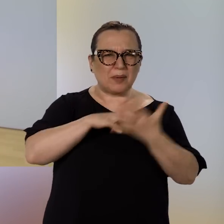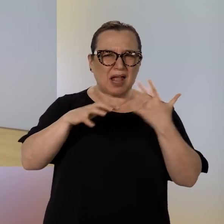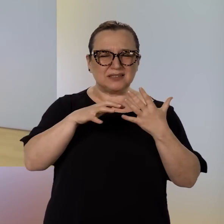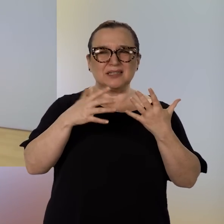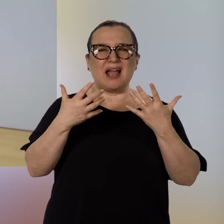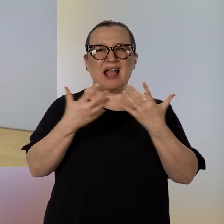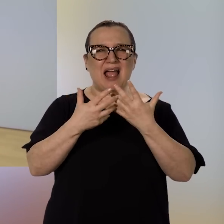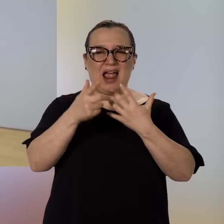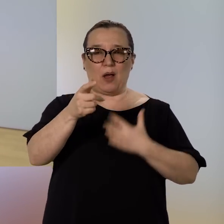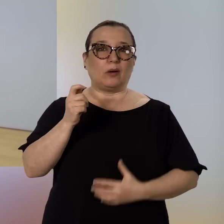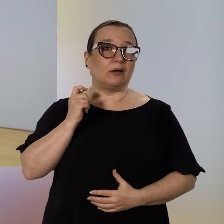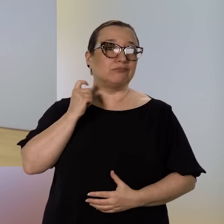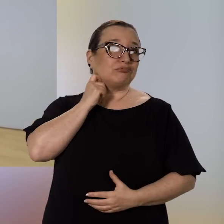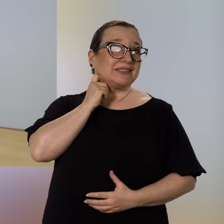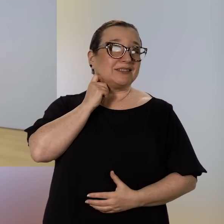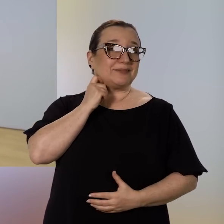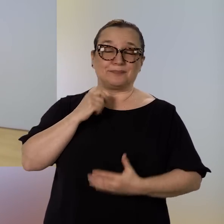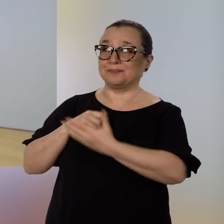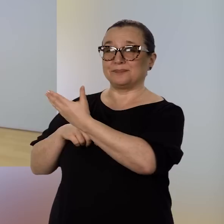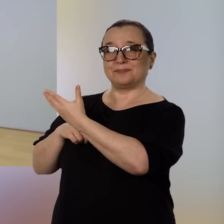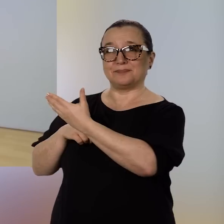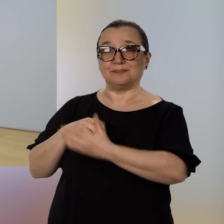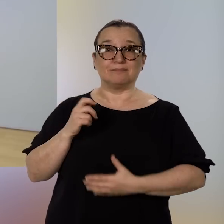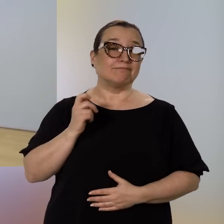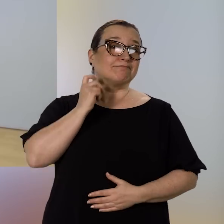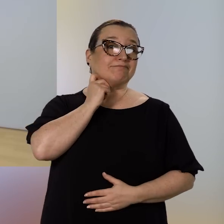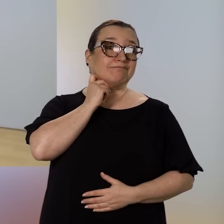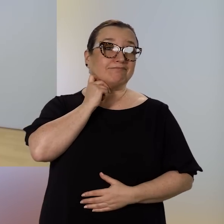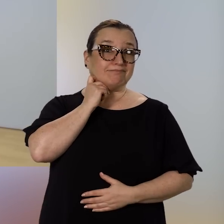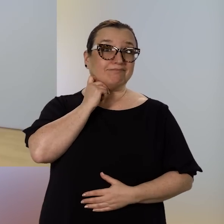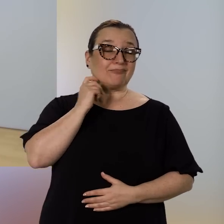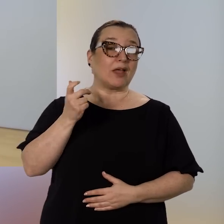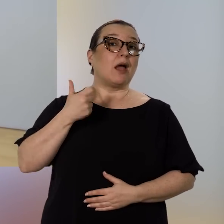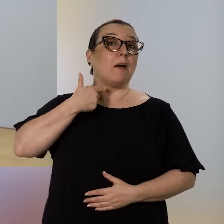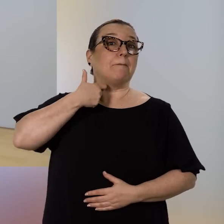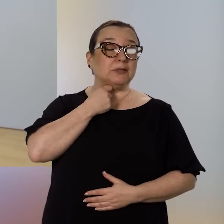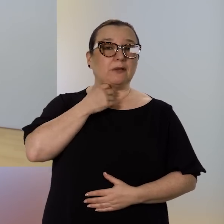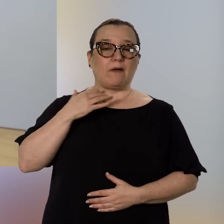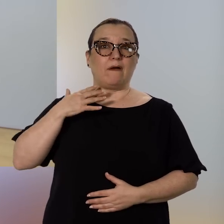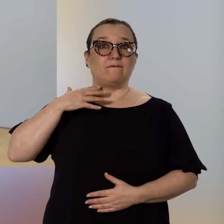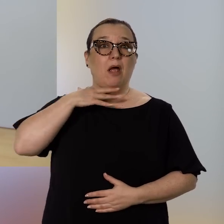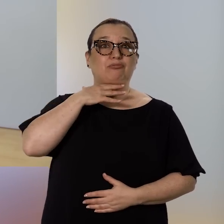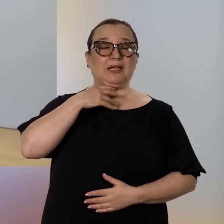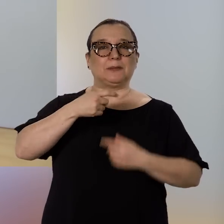the surgery has been quite difficult or complicated and it works by pressing it onto the side